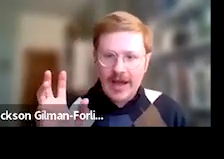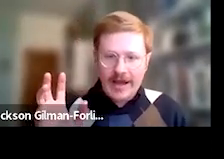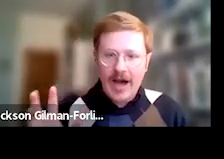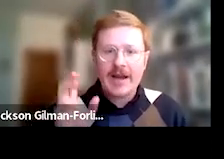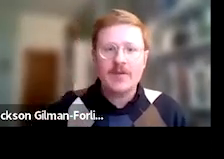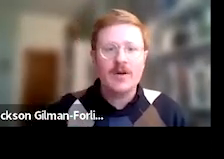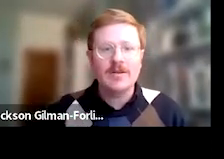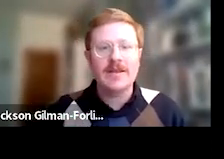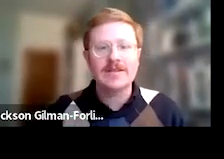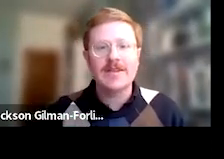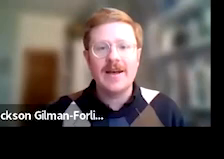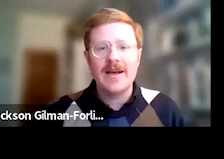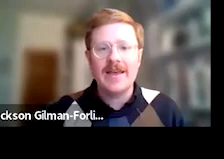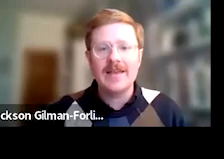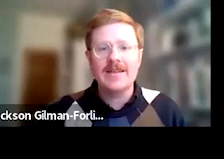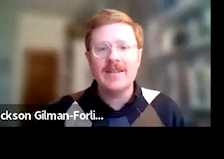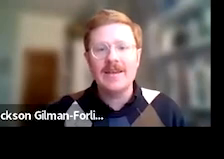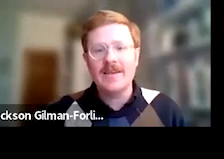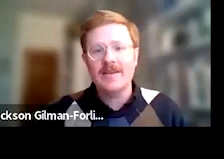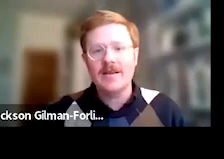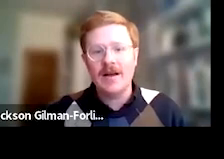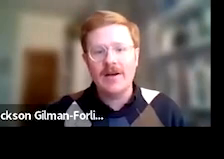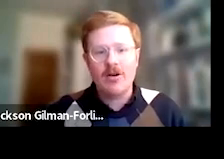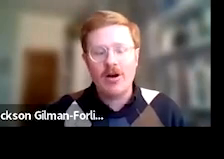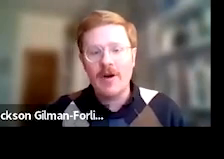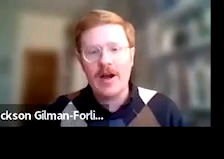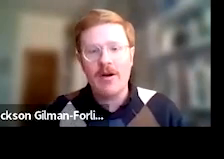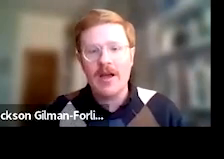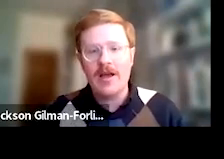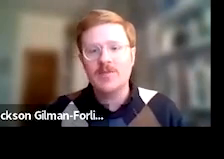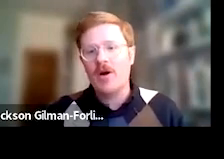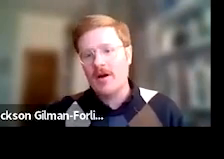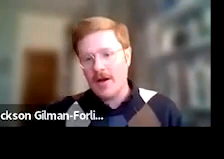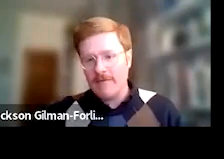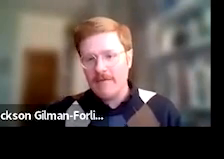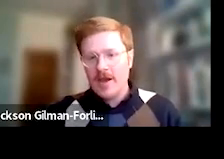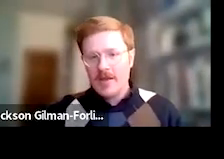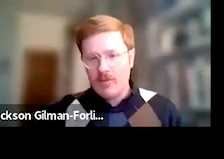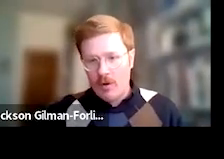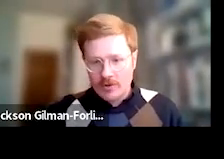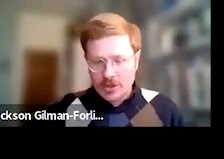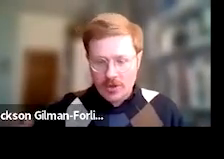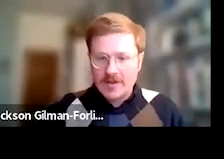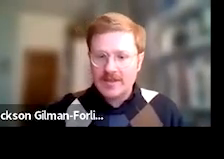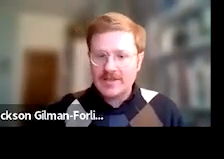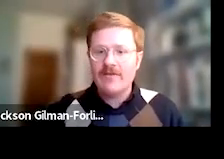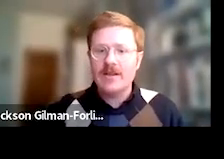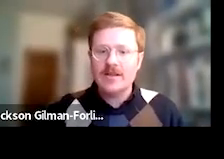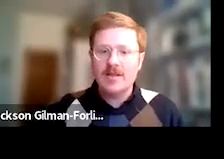iconic buildings in the inner harbor area as part of what was termed in the seventies,